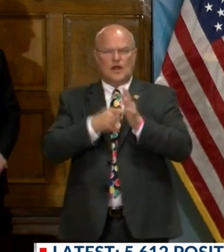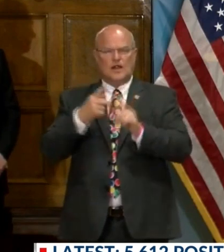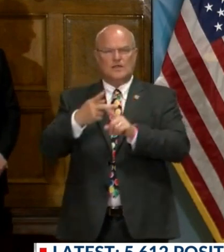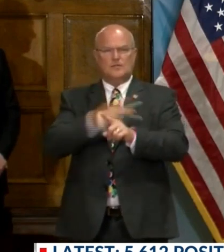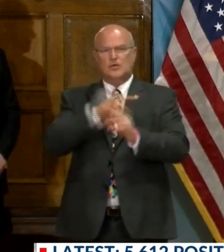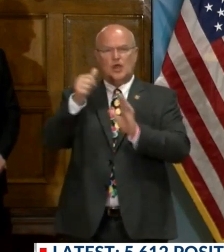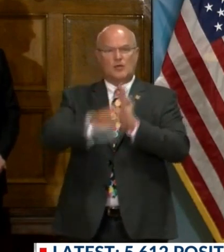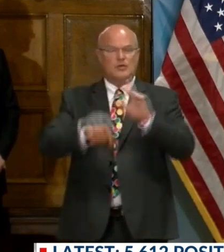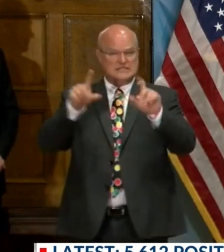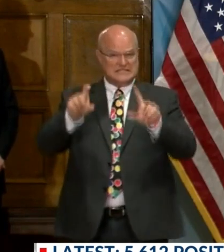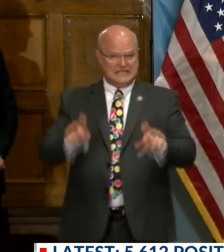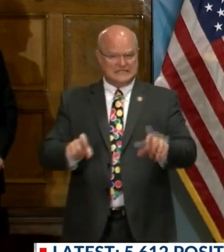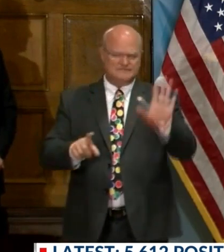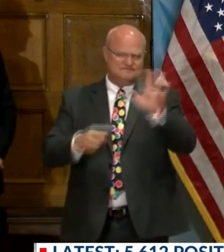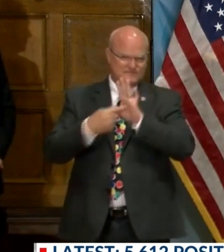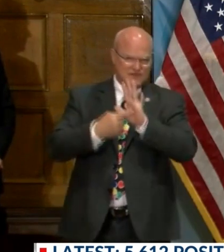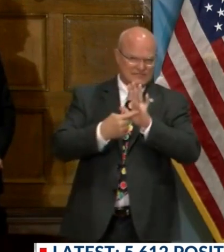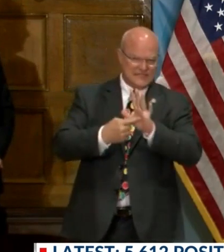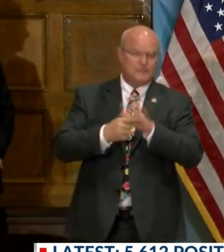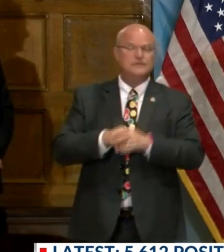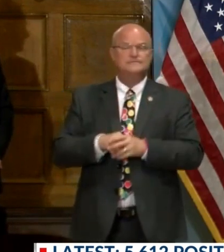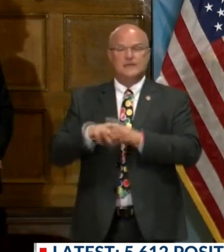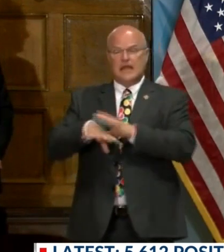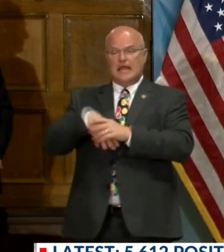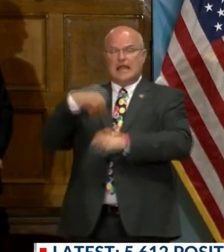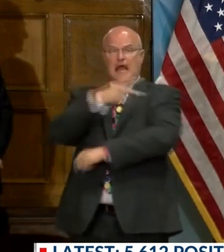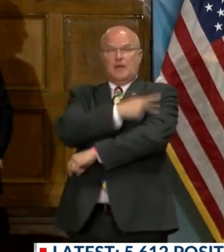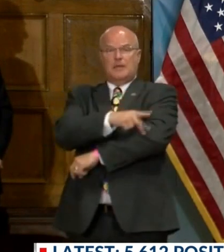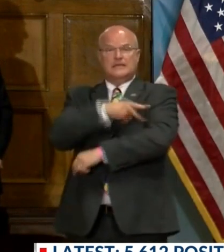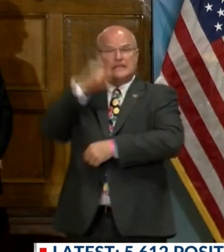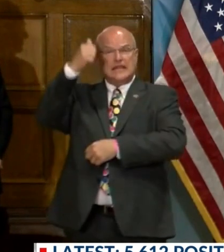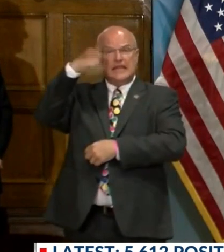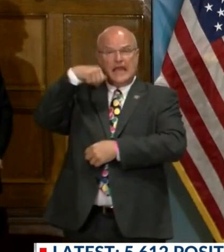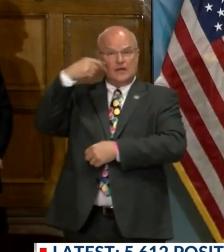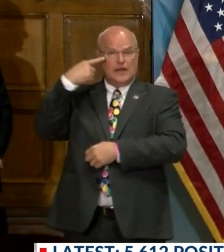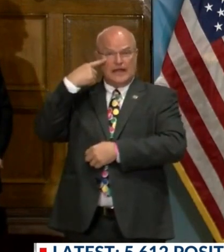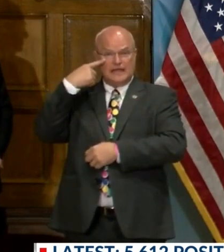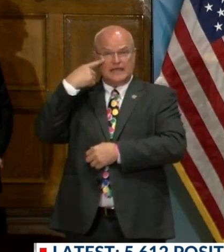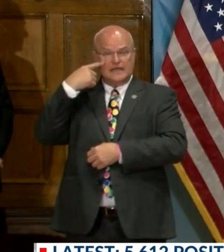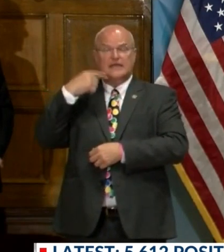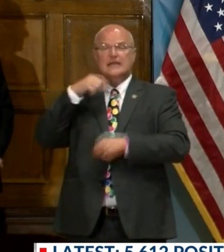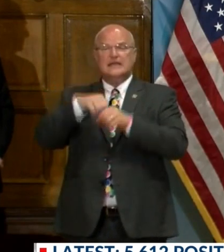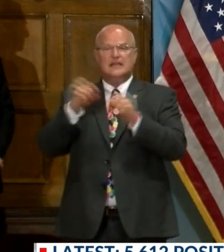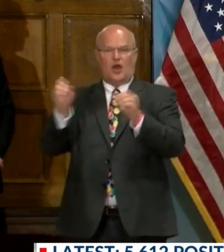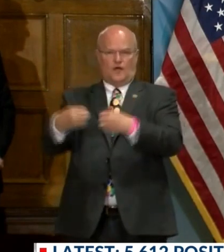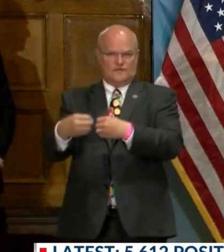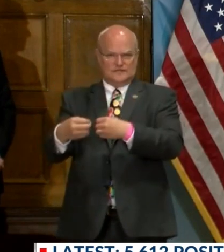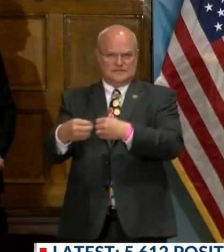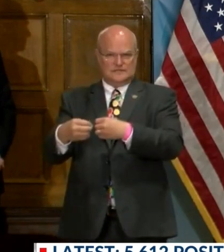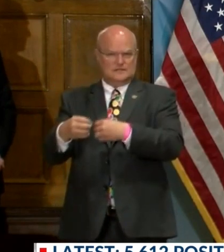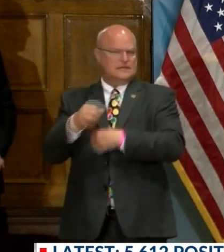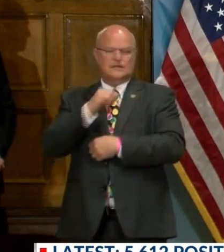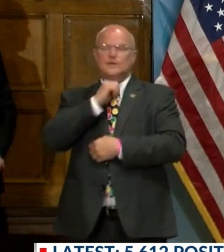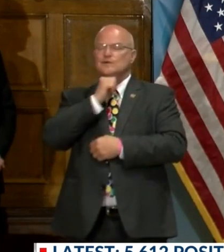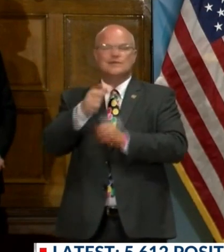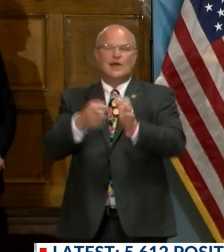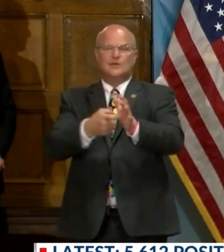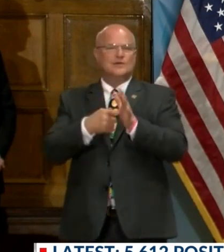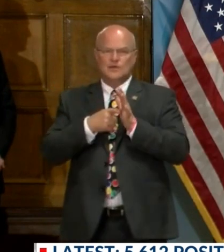HOSPITAL SETTING, HAVE NO COMINGLING WITHIN JOINTS AND DO NOT HAVE A BODY CAVITY SPACE WE